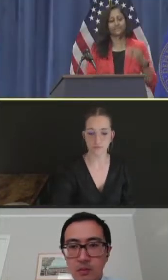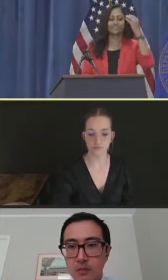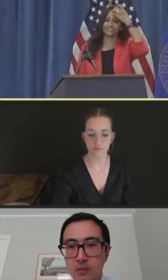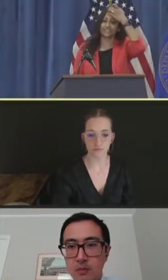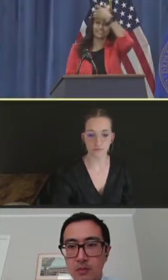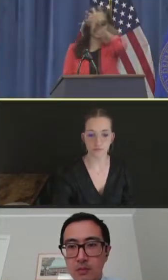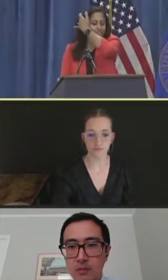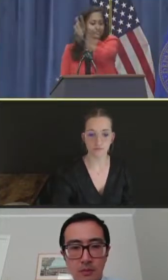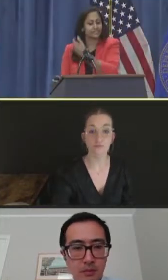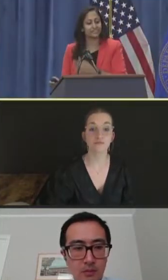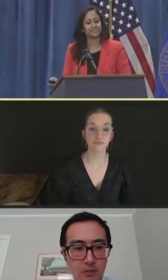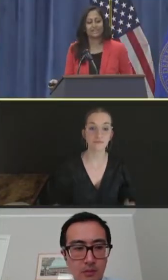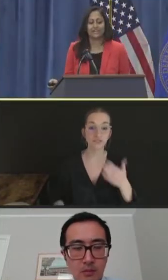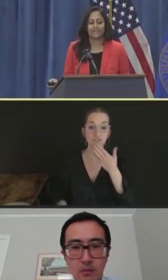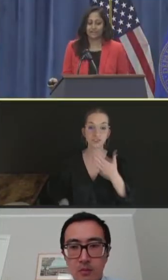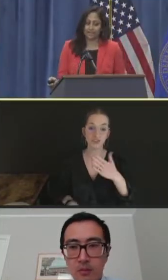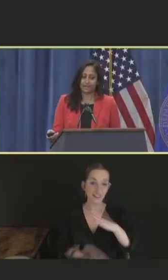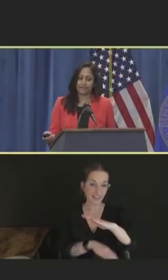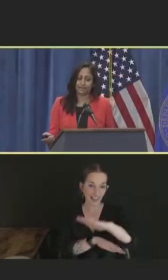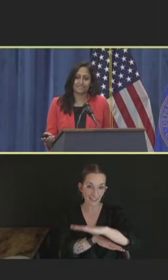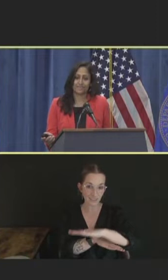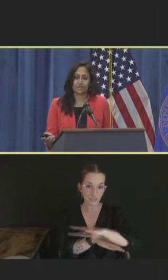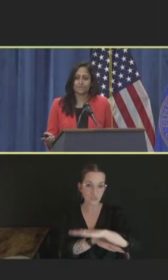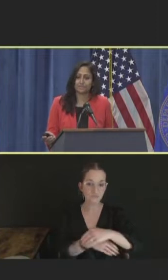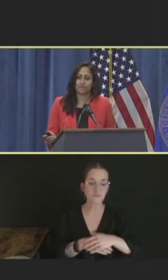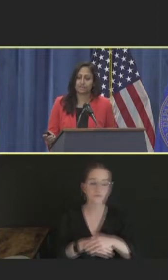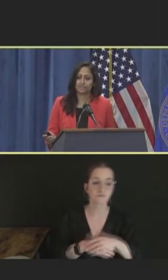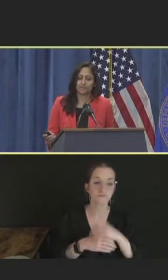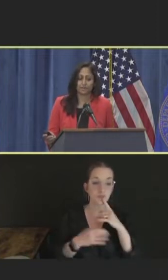Good afternoon. Today, I'll be talking about